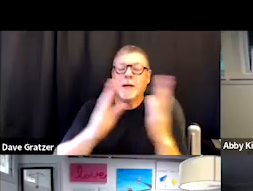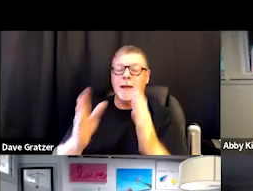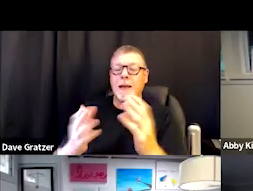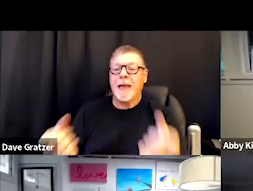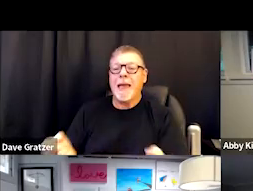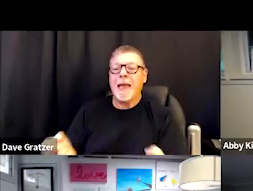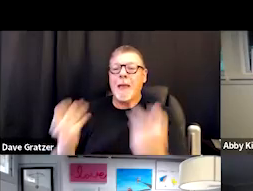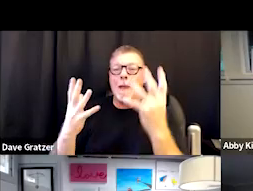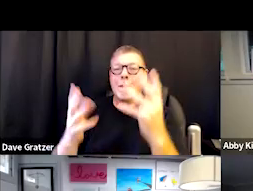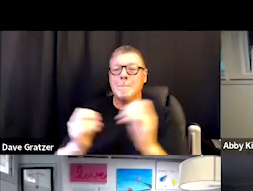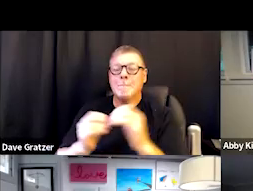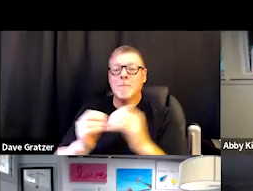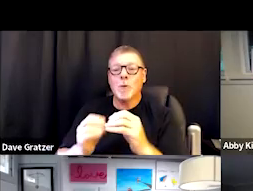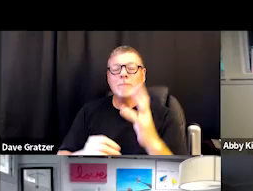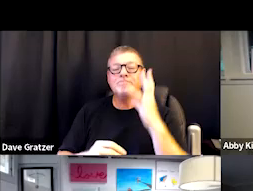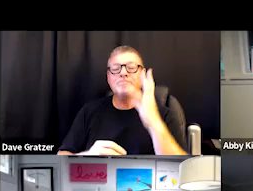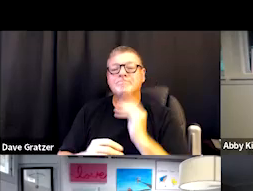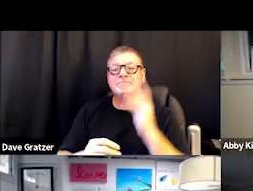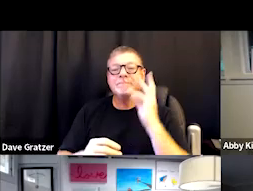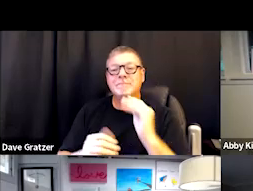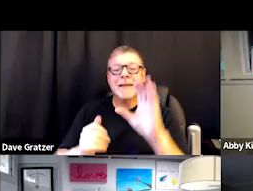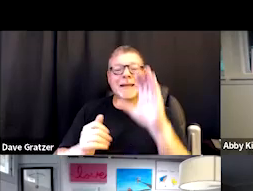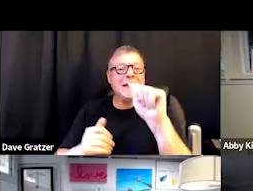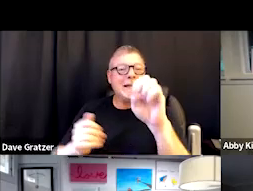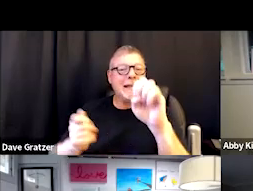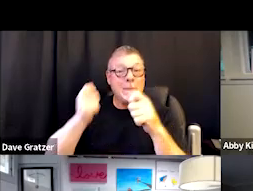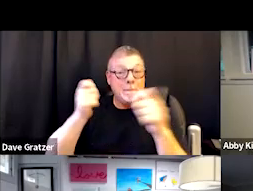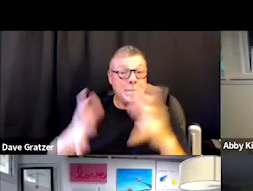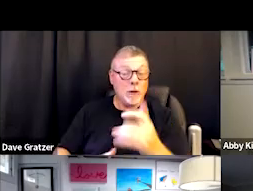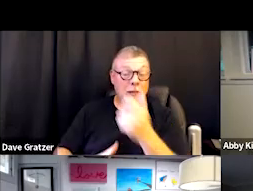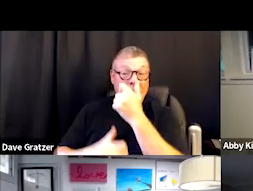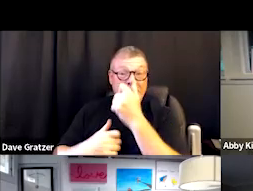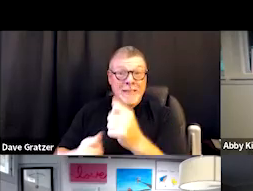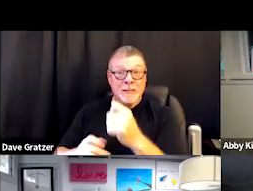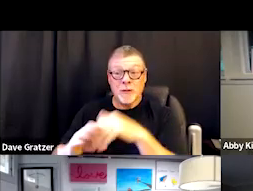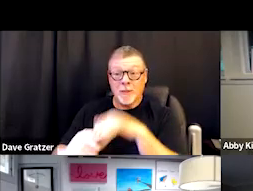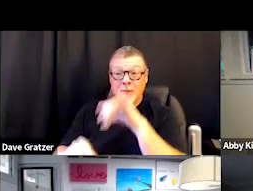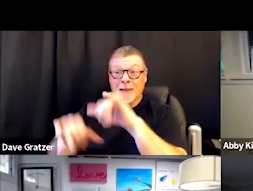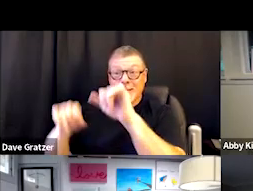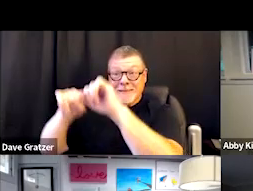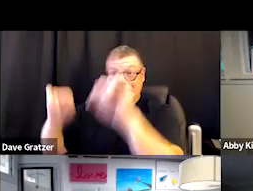of the more seasoned case managers who are interested in doing some of that system level work would like